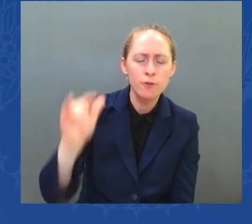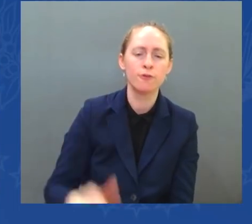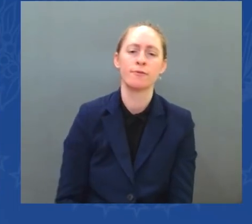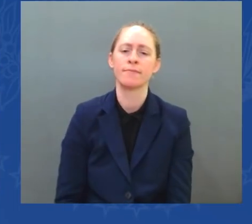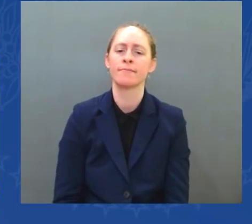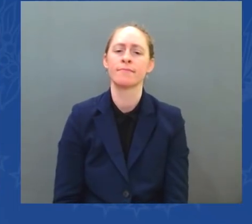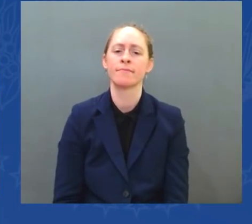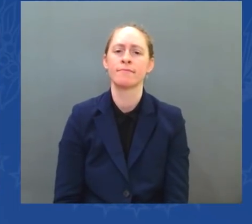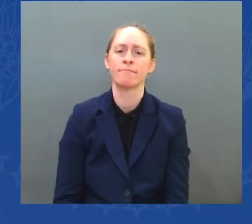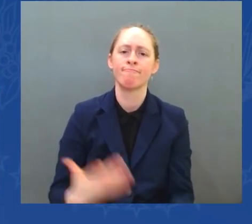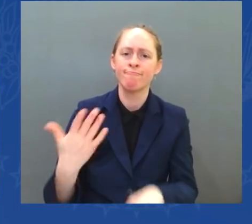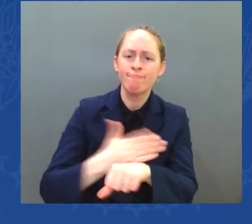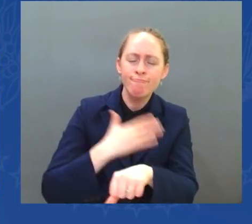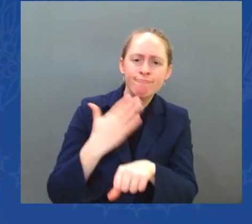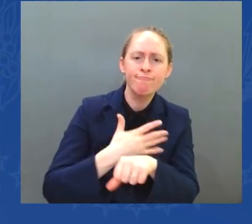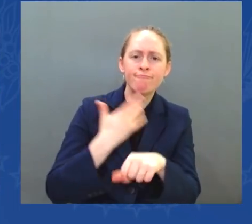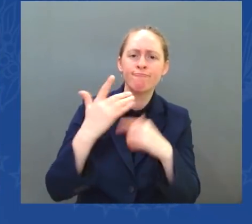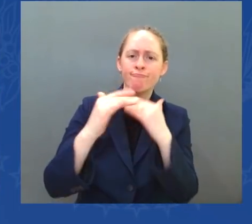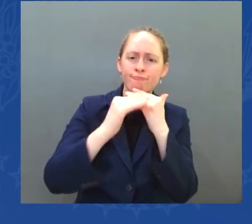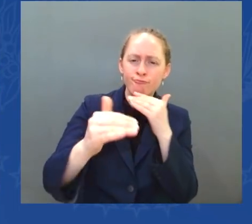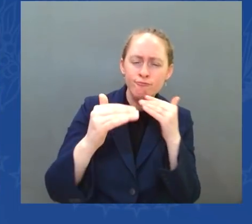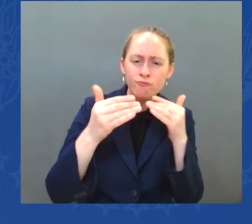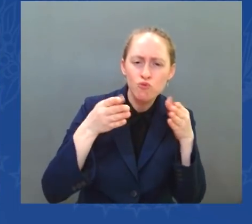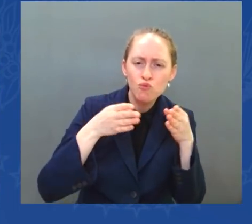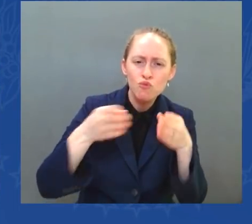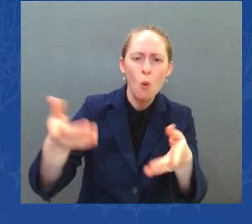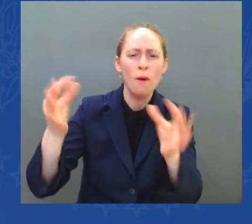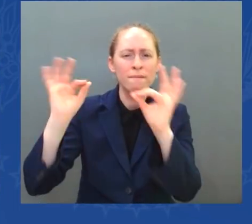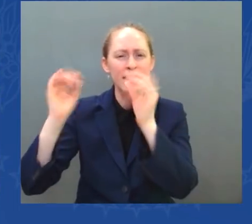And this year, North Carolina is going to receive one --